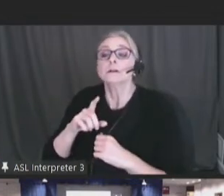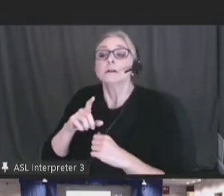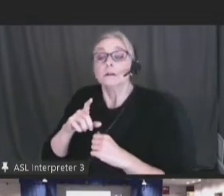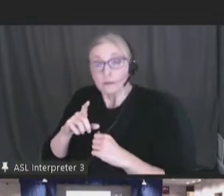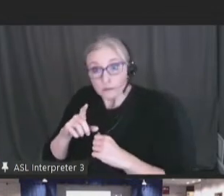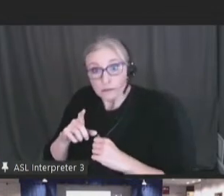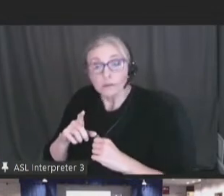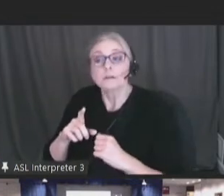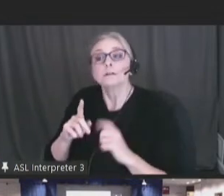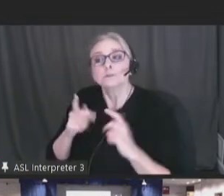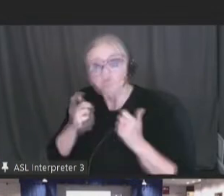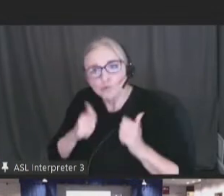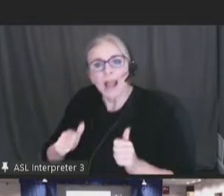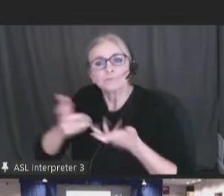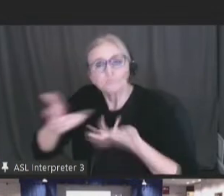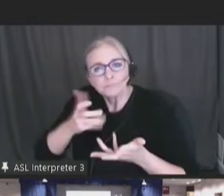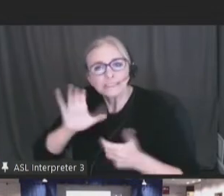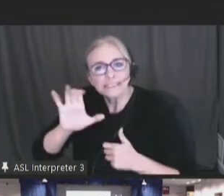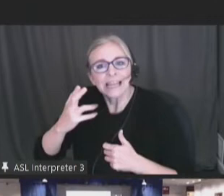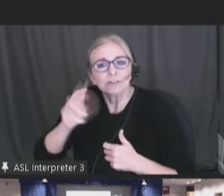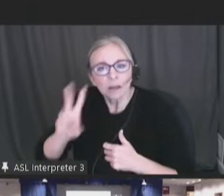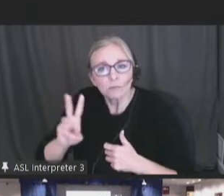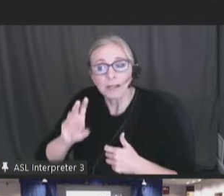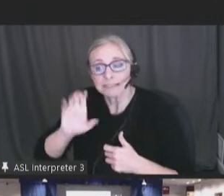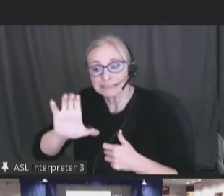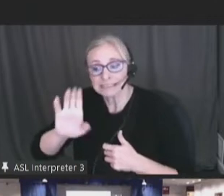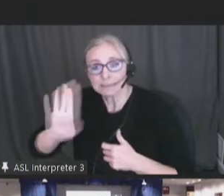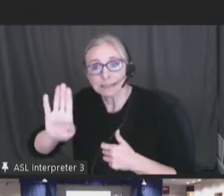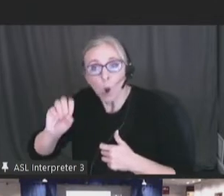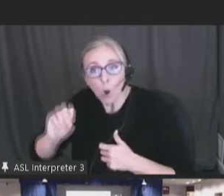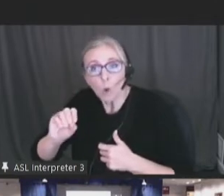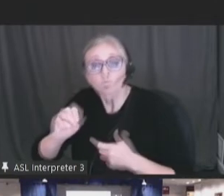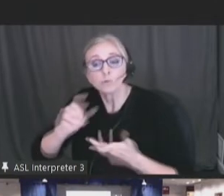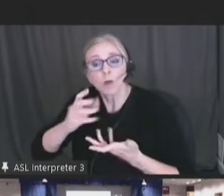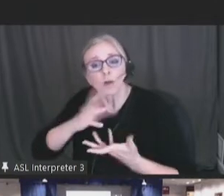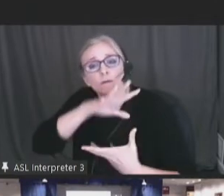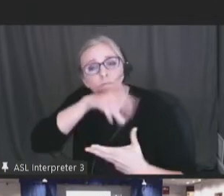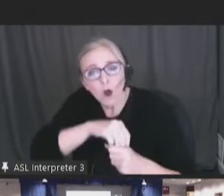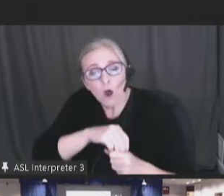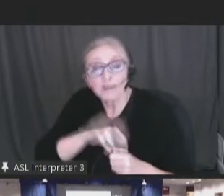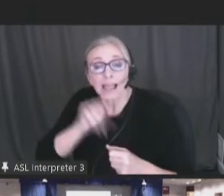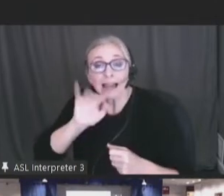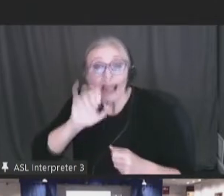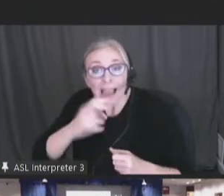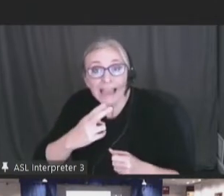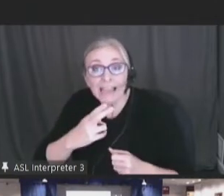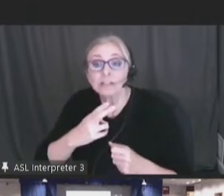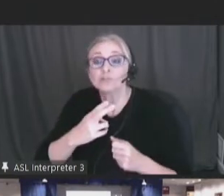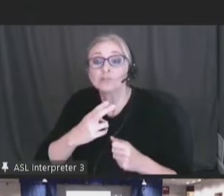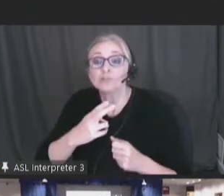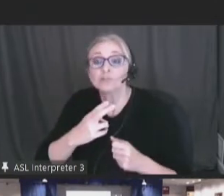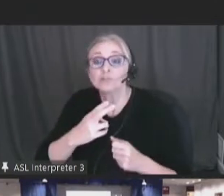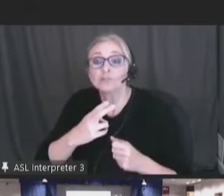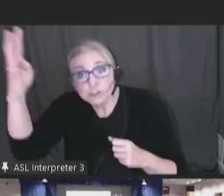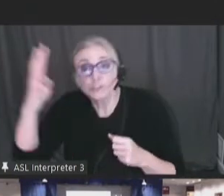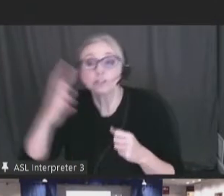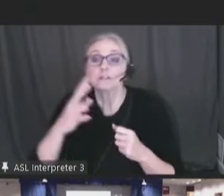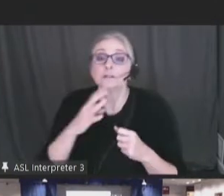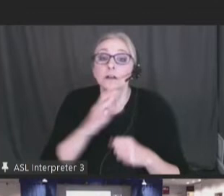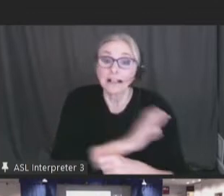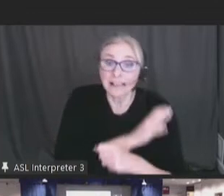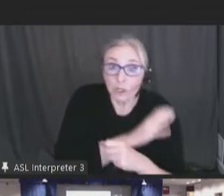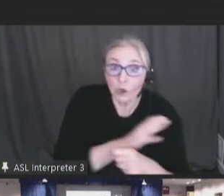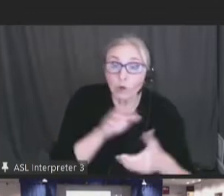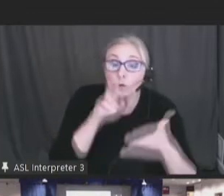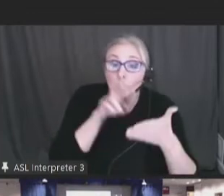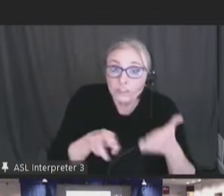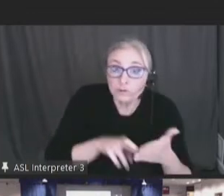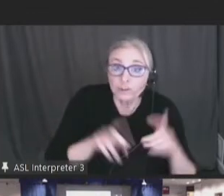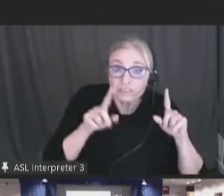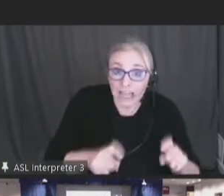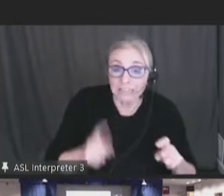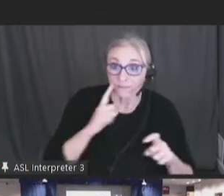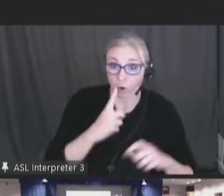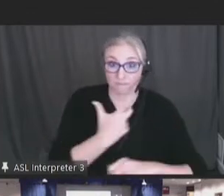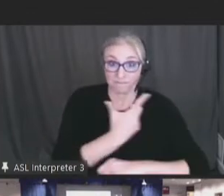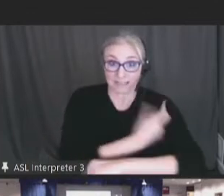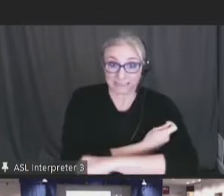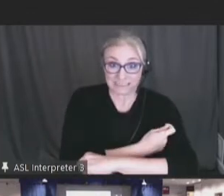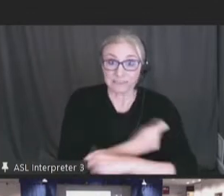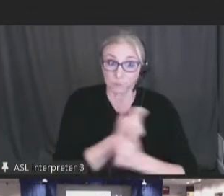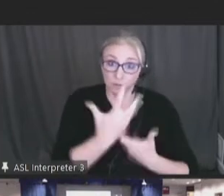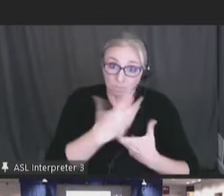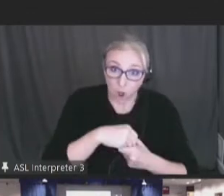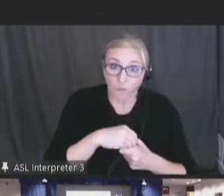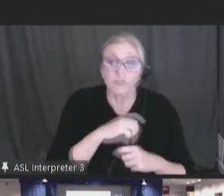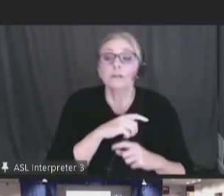engage CHWs and CBOs in NIH innovations, clinical trials, et cetera, for the vaccine. That hesitancy